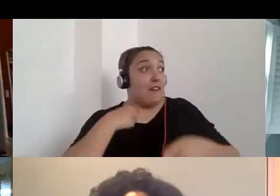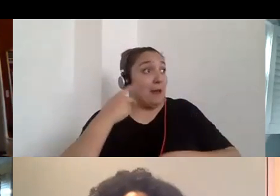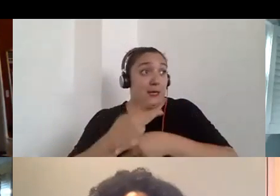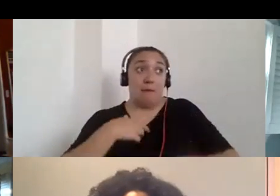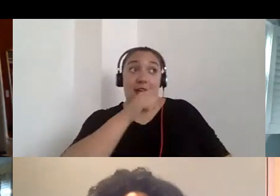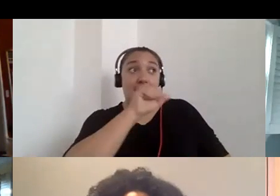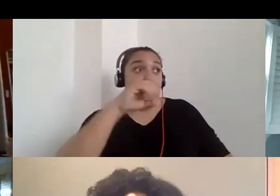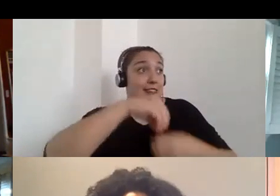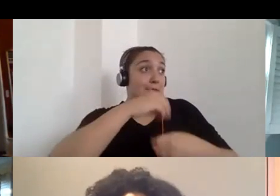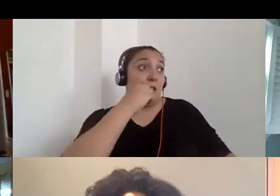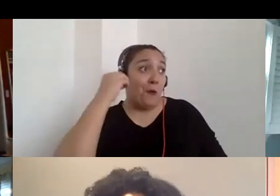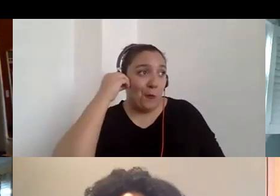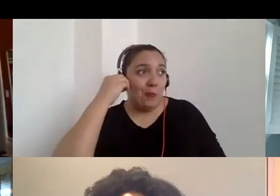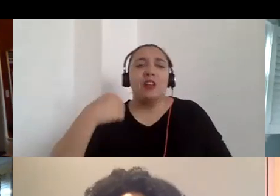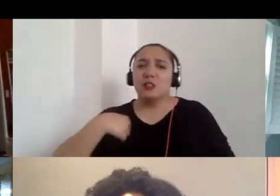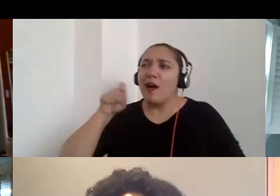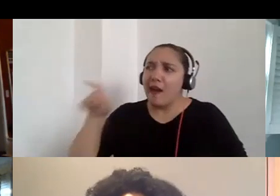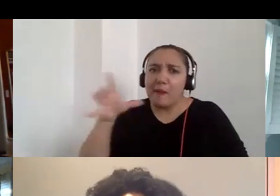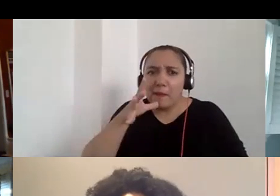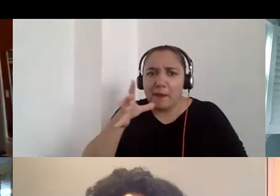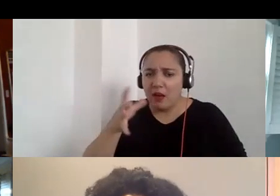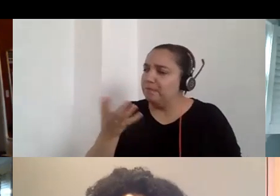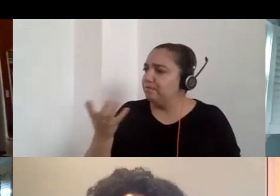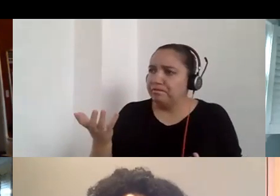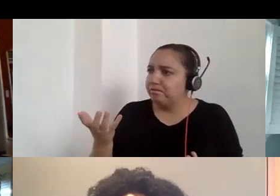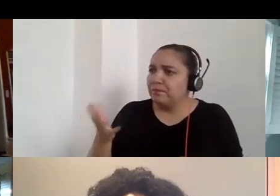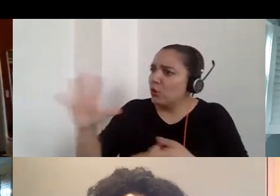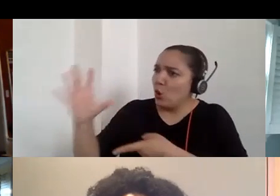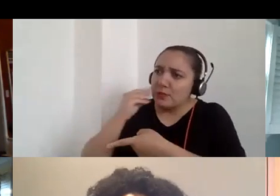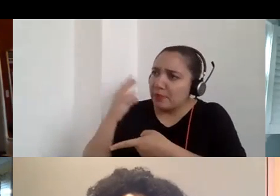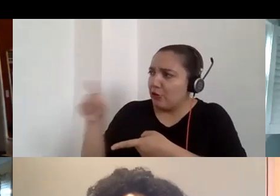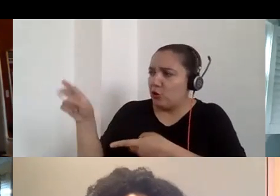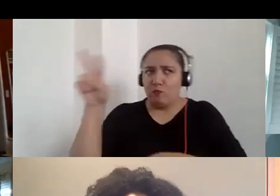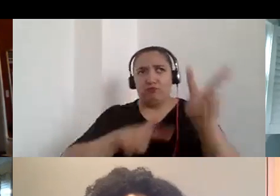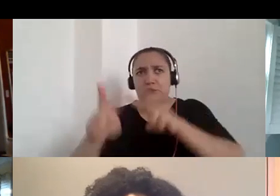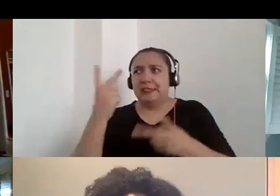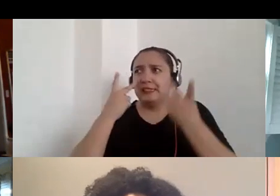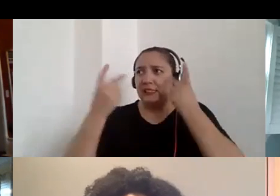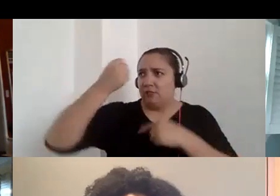how are you experiencing these protests because my family lives in Detroit.